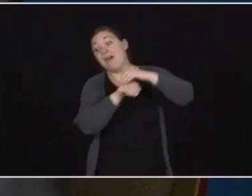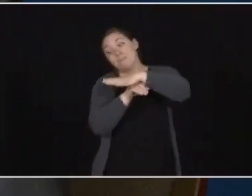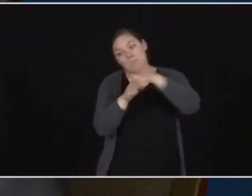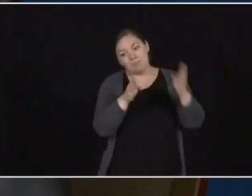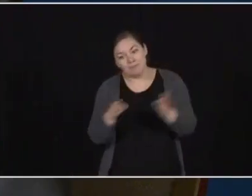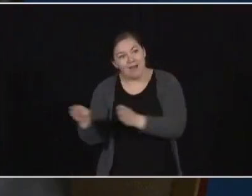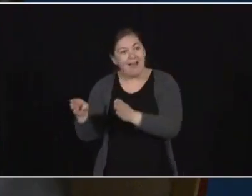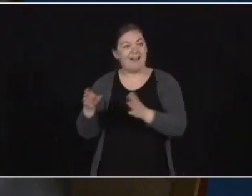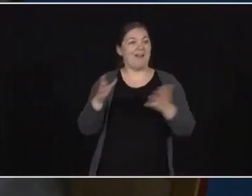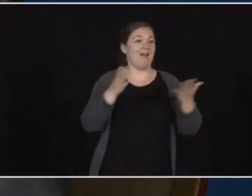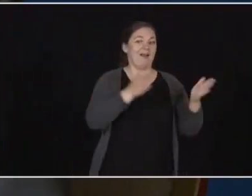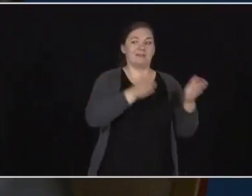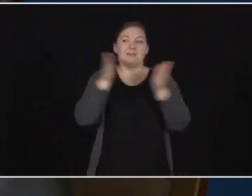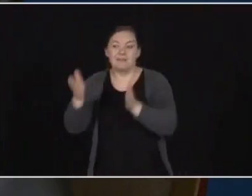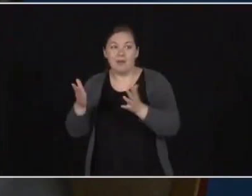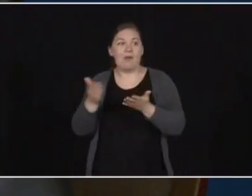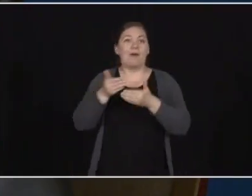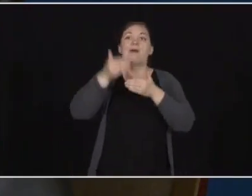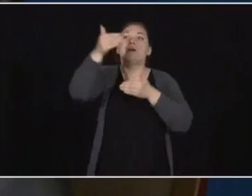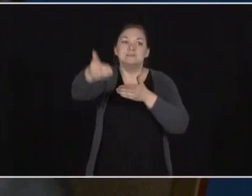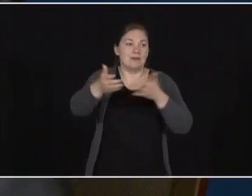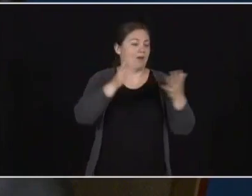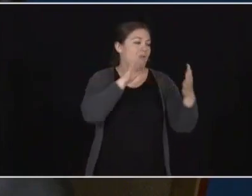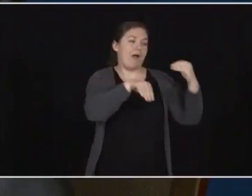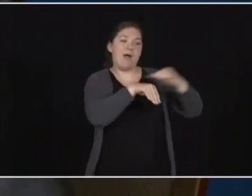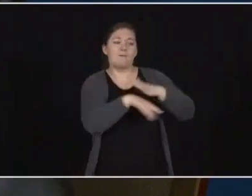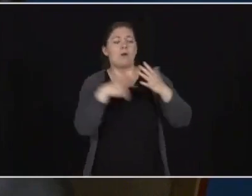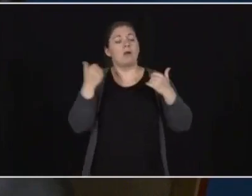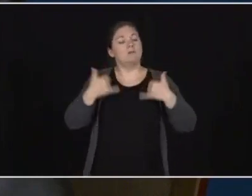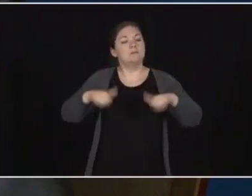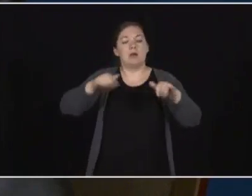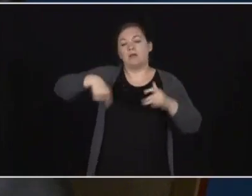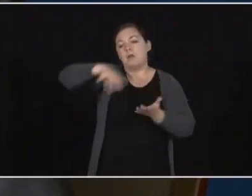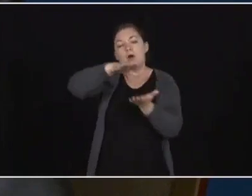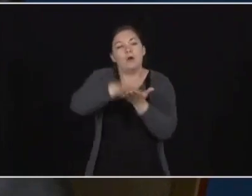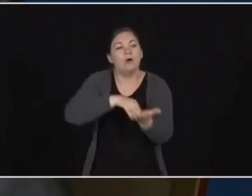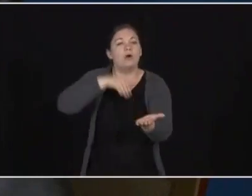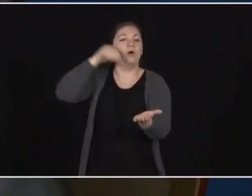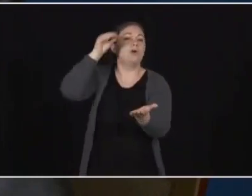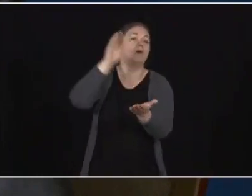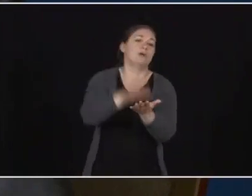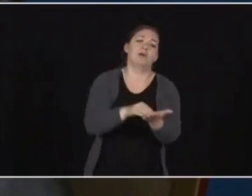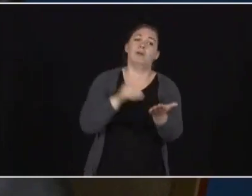and some in blue are not done and some will be moving into the gray so so we are positively